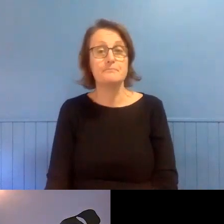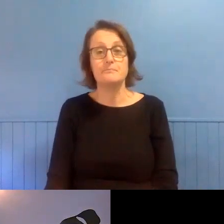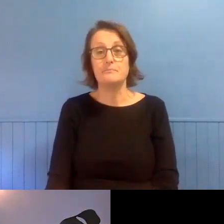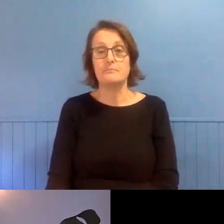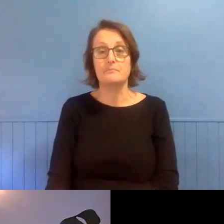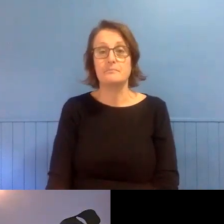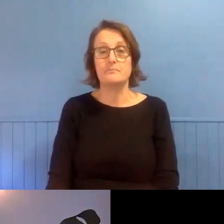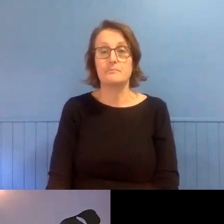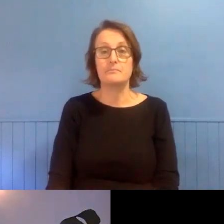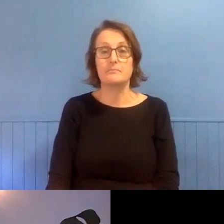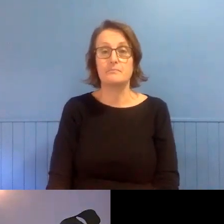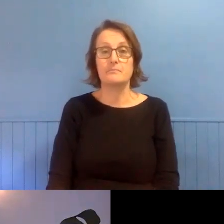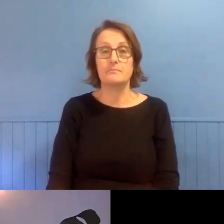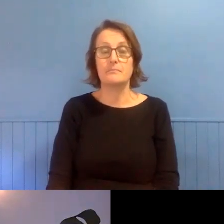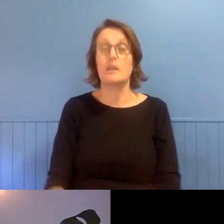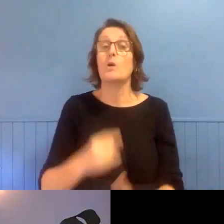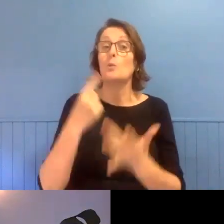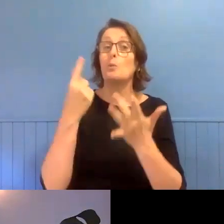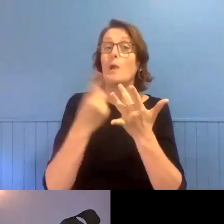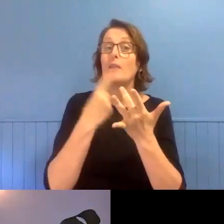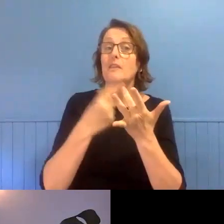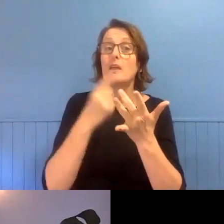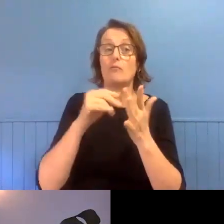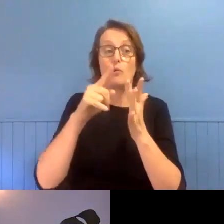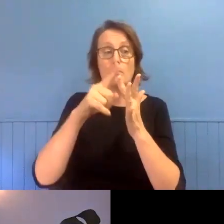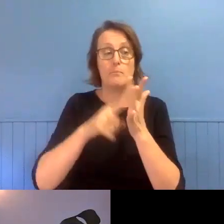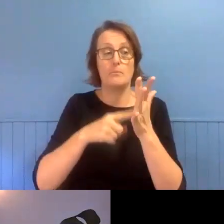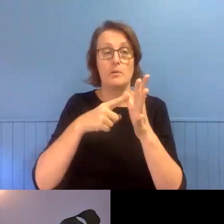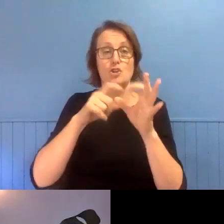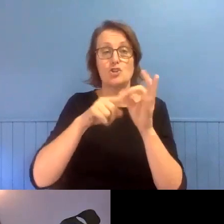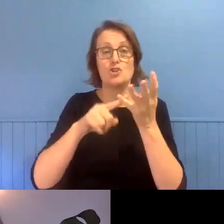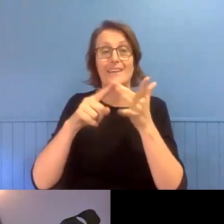Thank you for sending this through, Jacqui. She would love to